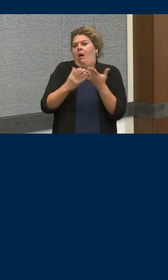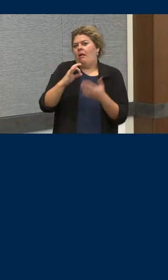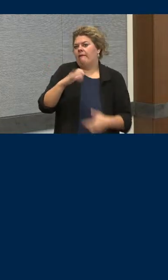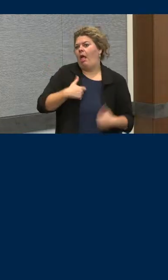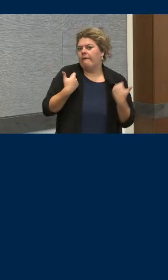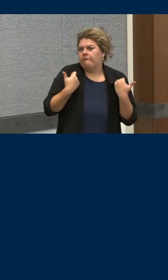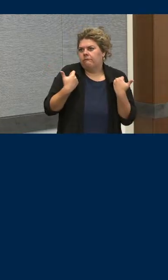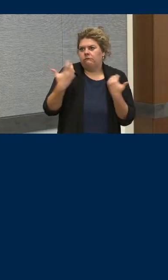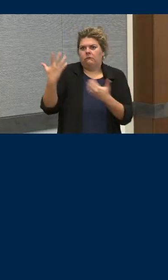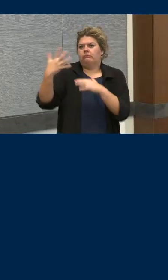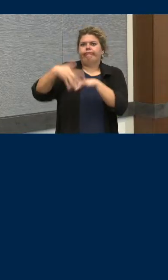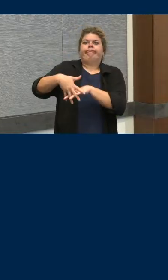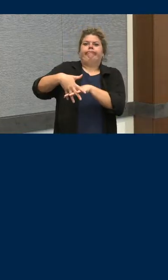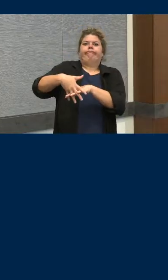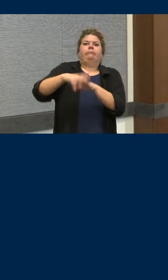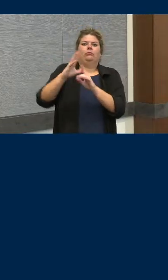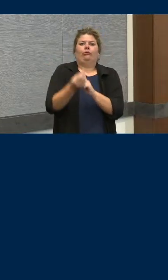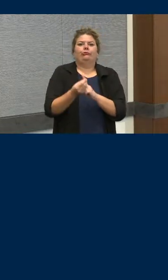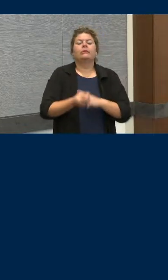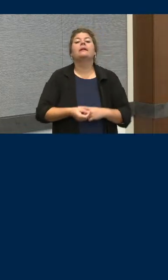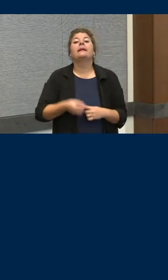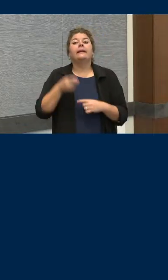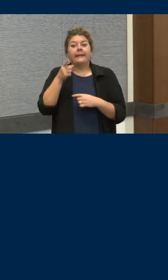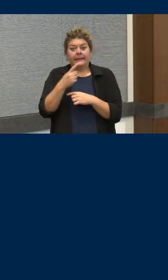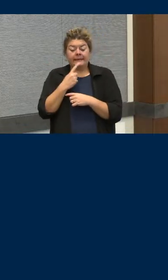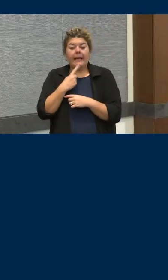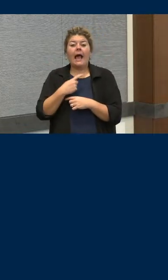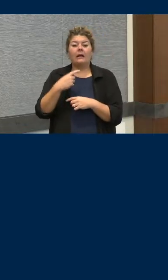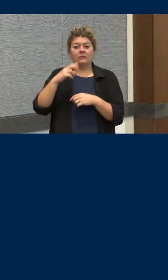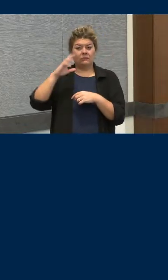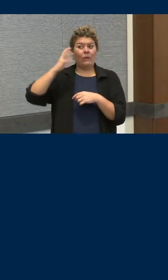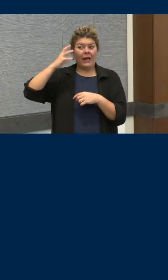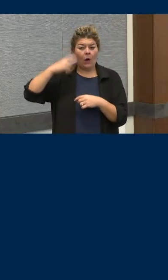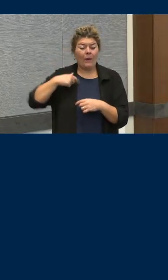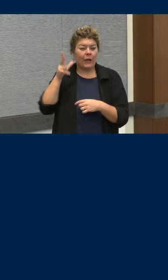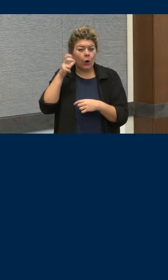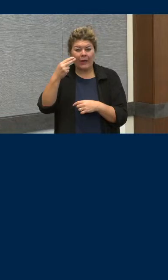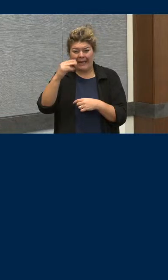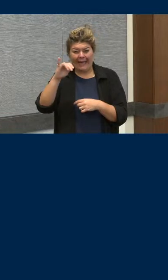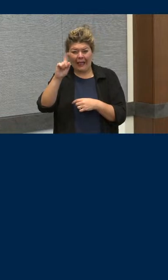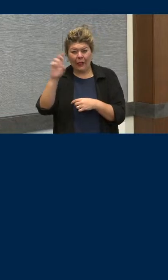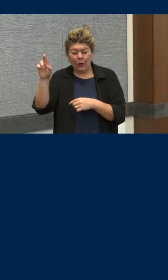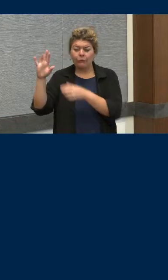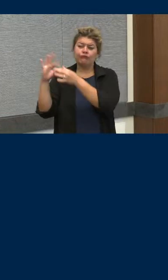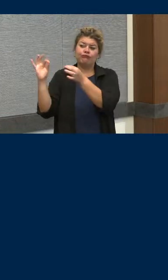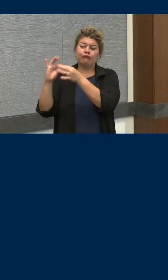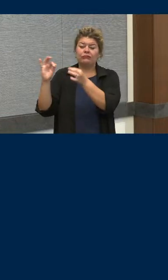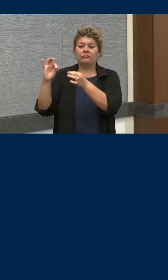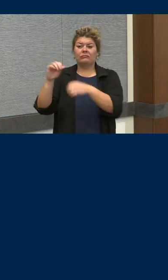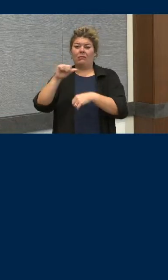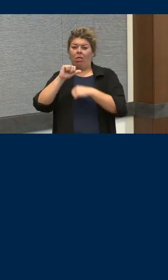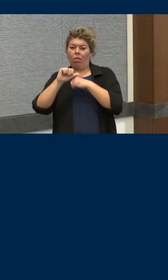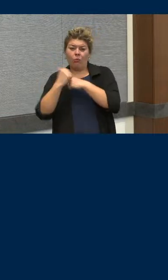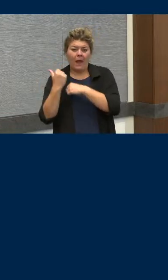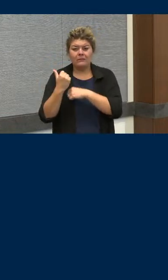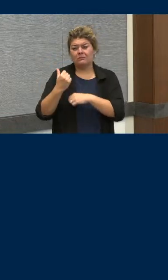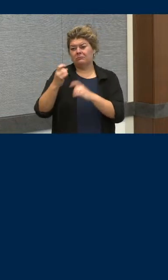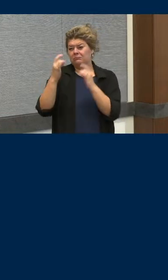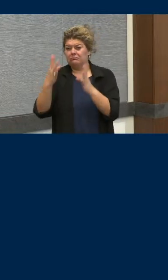hearing Hitler on the radio talking, threatening, cursing